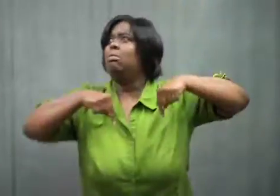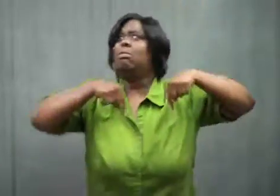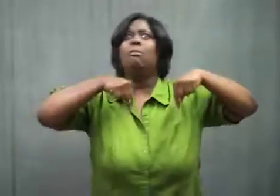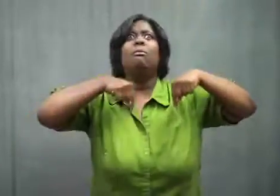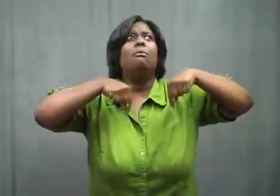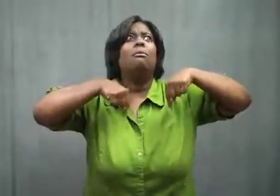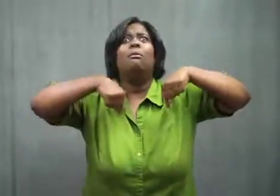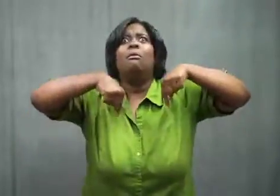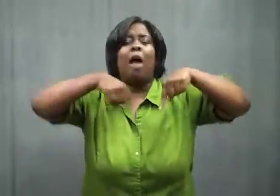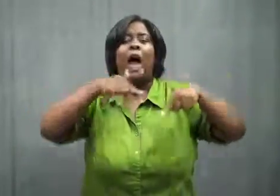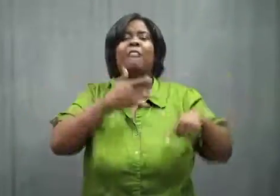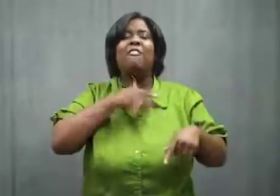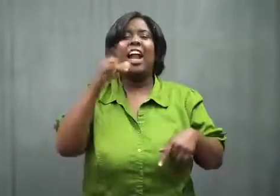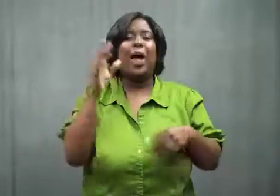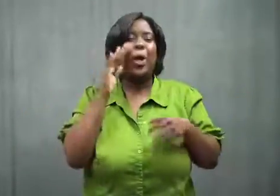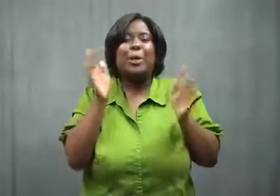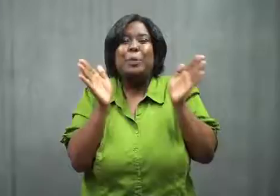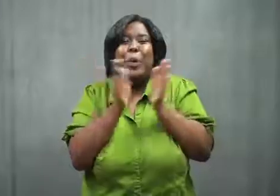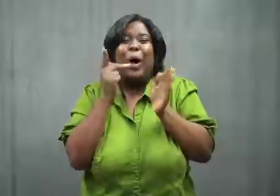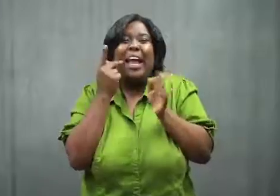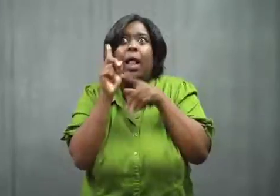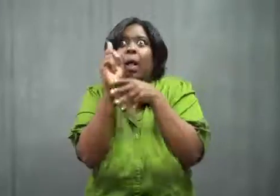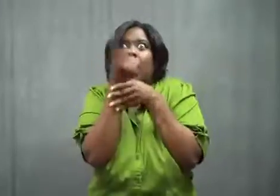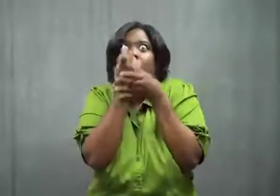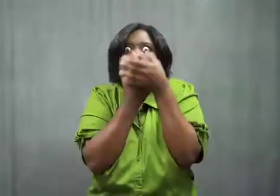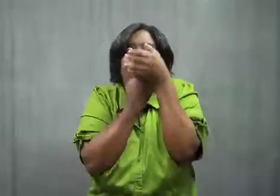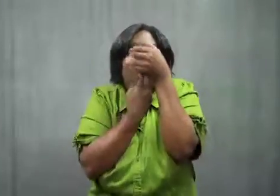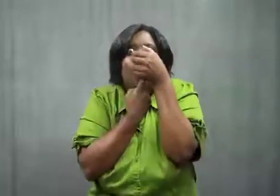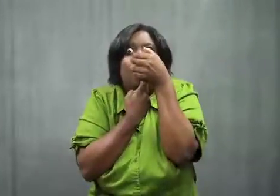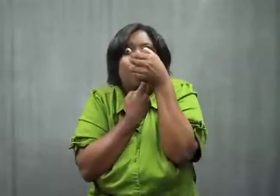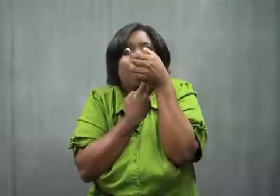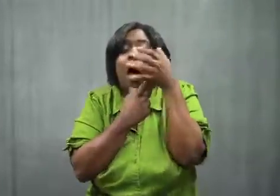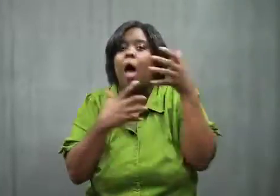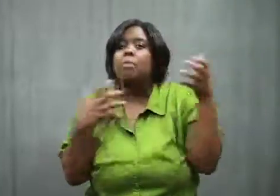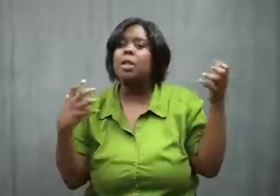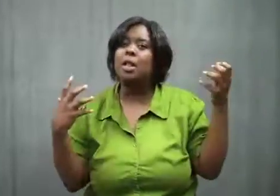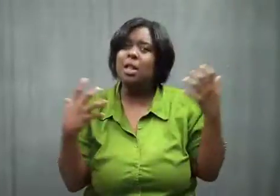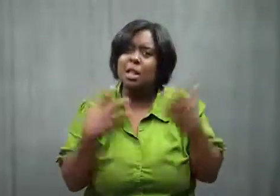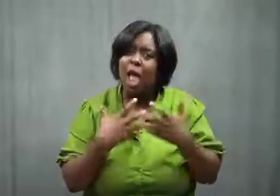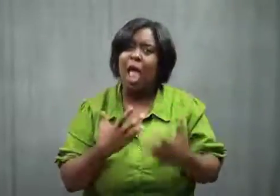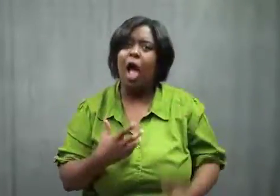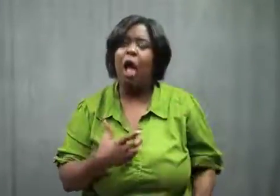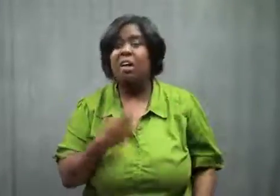I was scared to death. I felt like a little kitten, shrinking away.